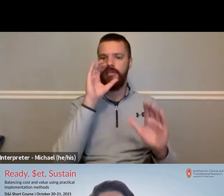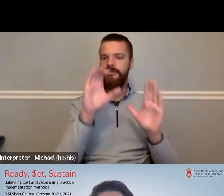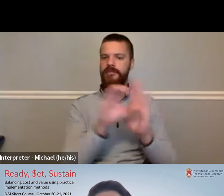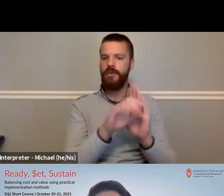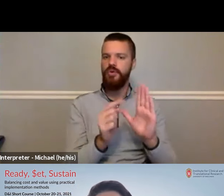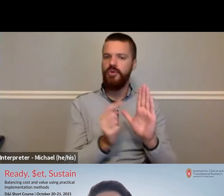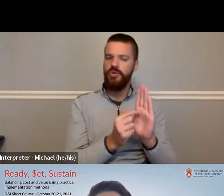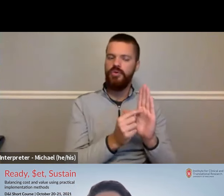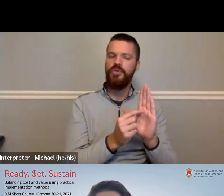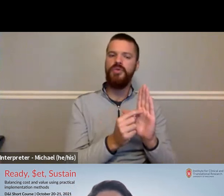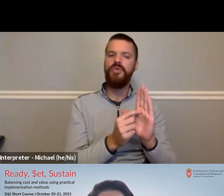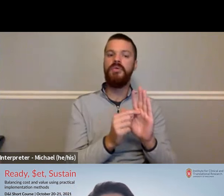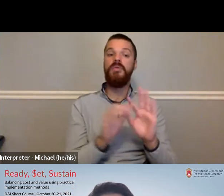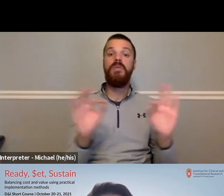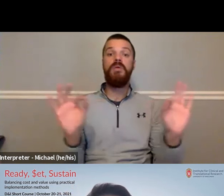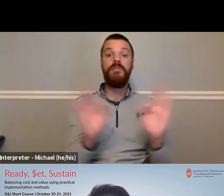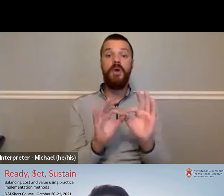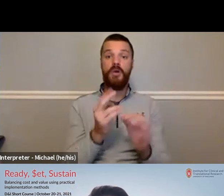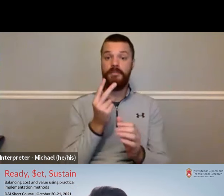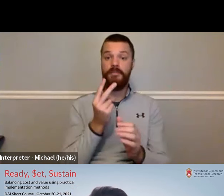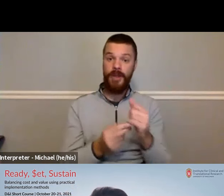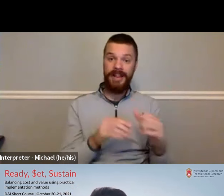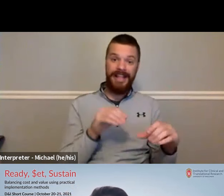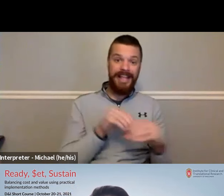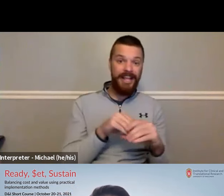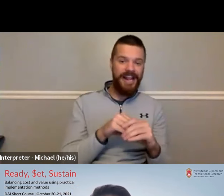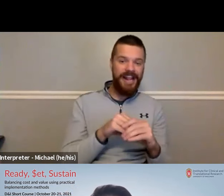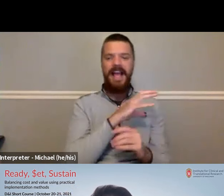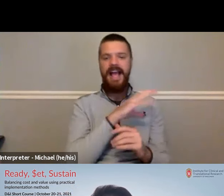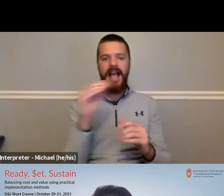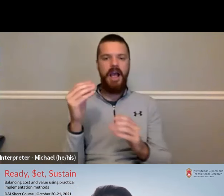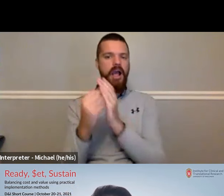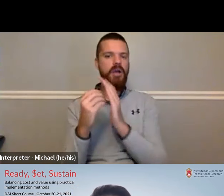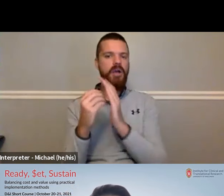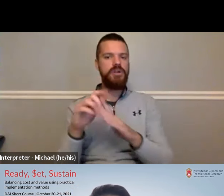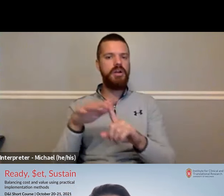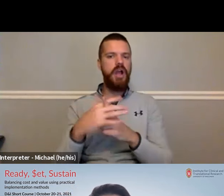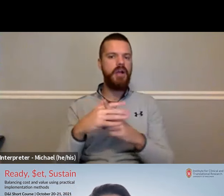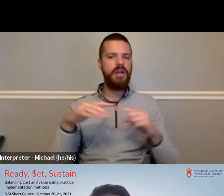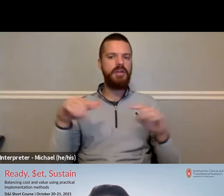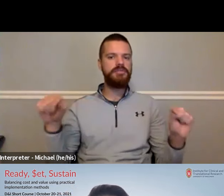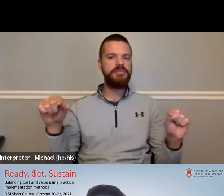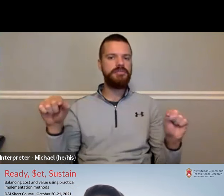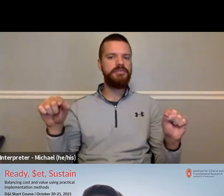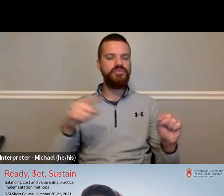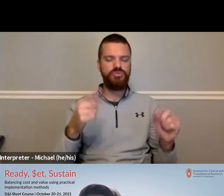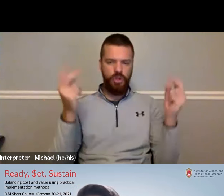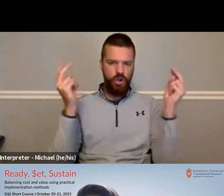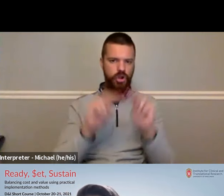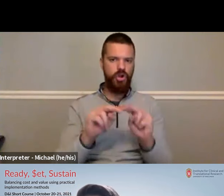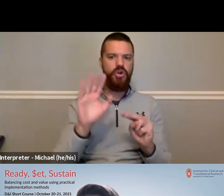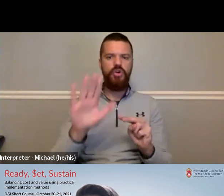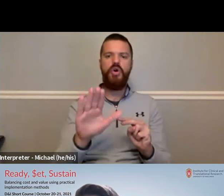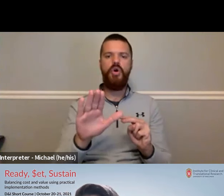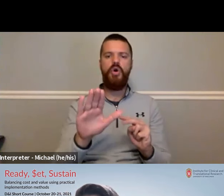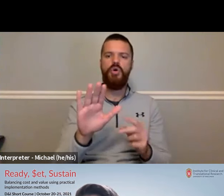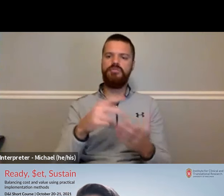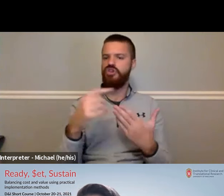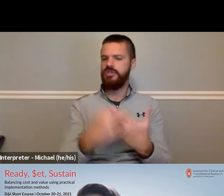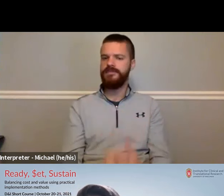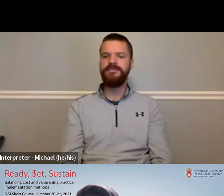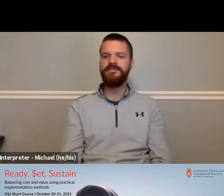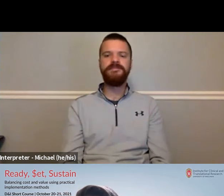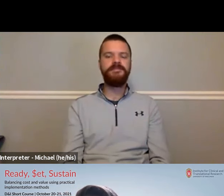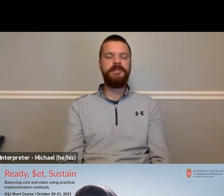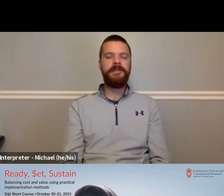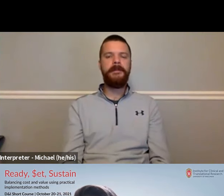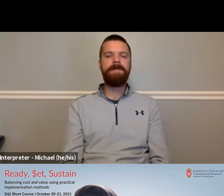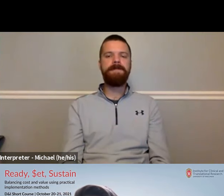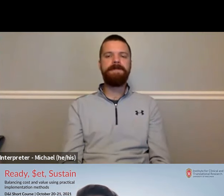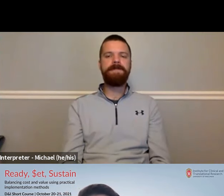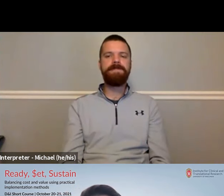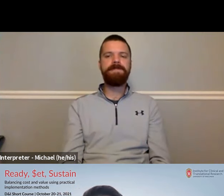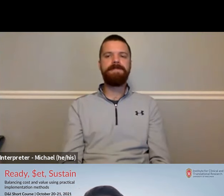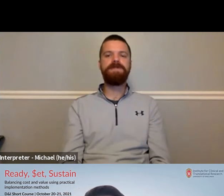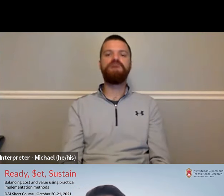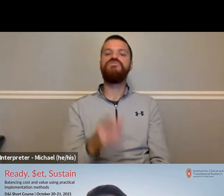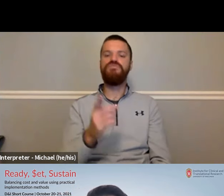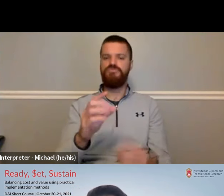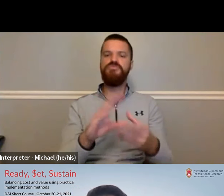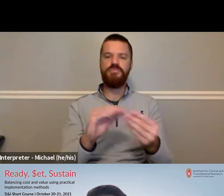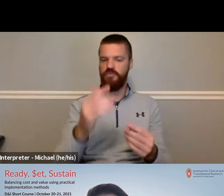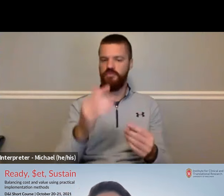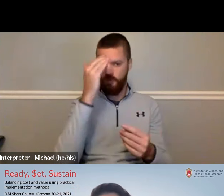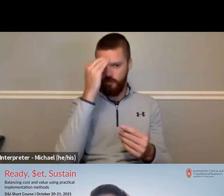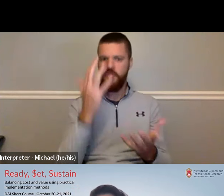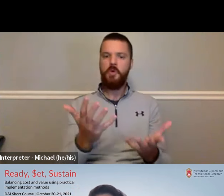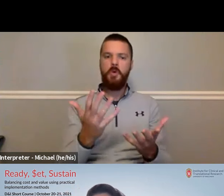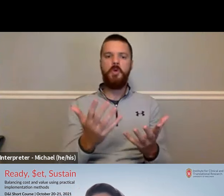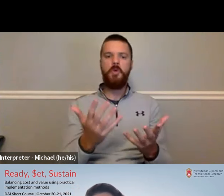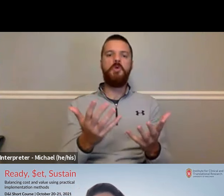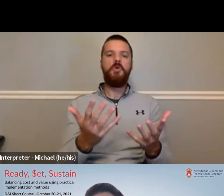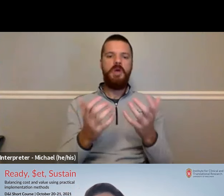Lisa Saldana (she/her/hers): noting the importance of both the inner and the outer context settings when you are looking at your particular project, so you said that you knew that you wanted to be able to sort of.